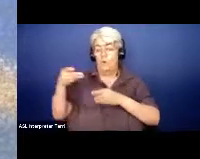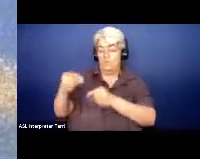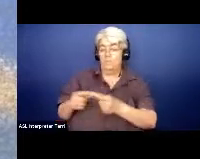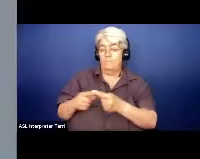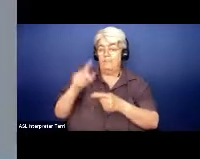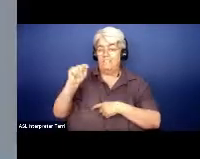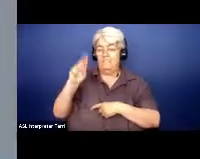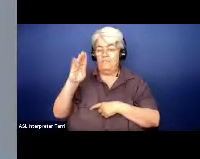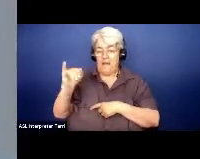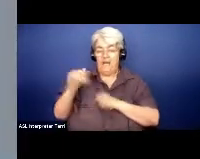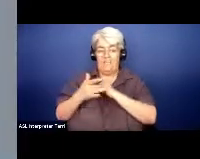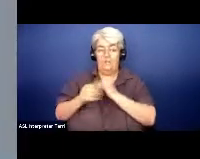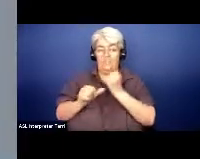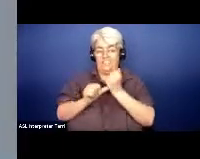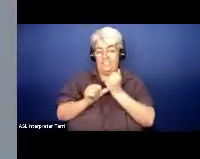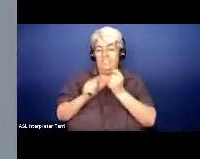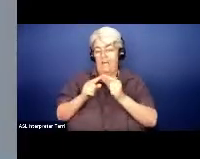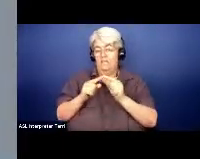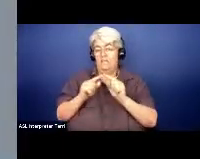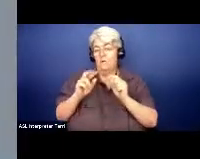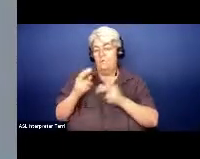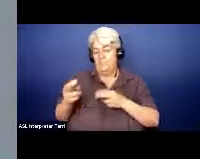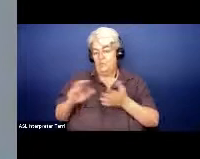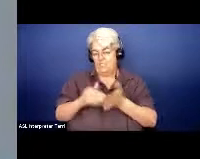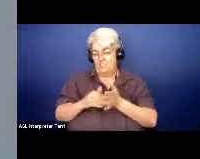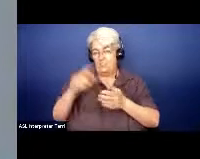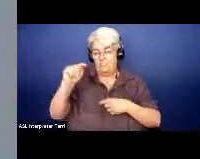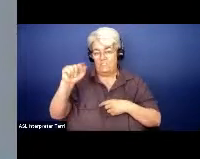and research center, TARC. It is